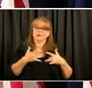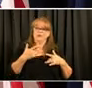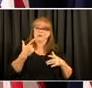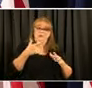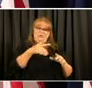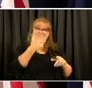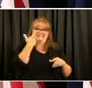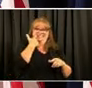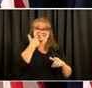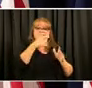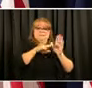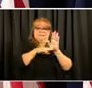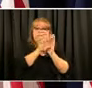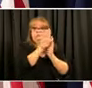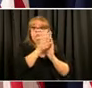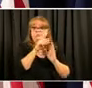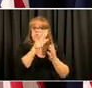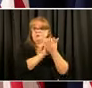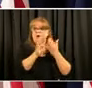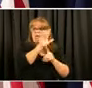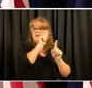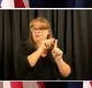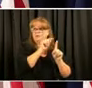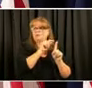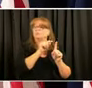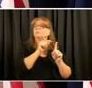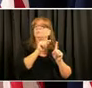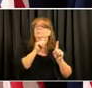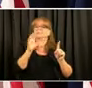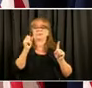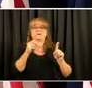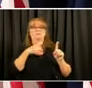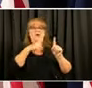one of the reasons we look at positivity rates is it tells us whether we have enough testing